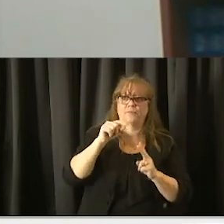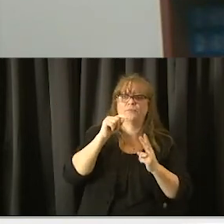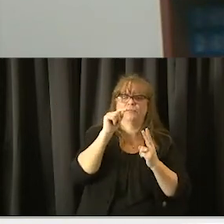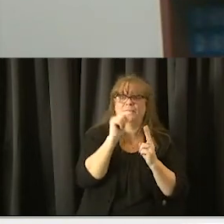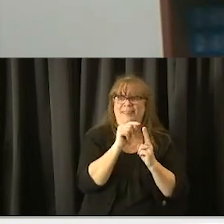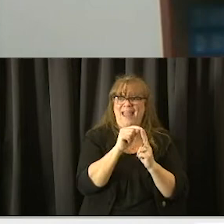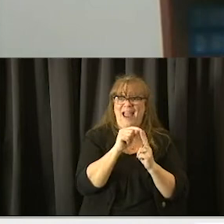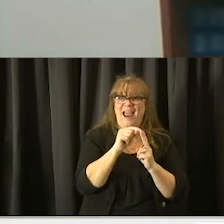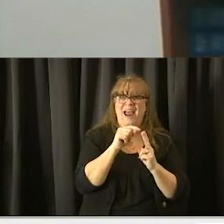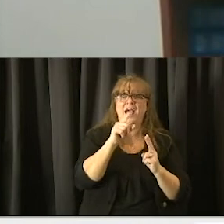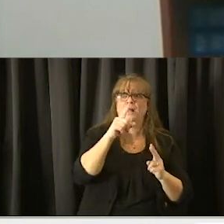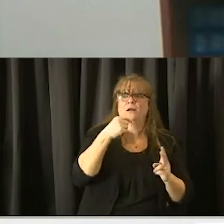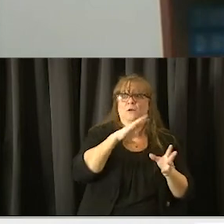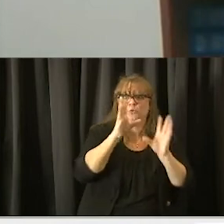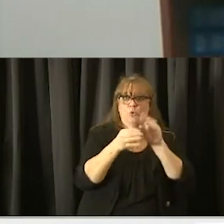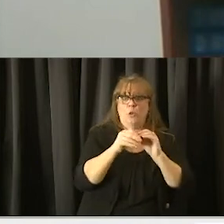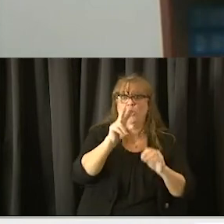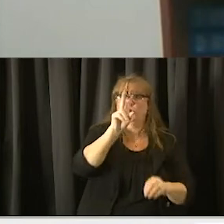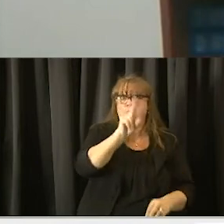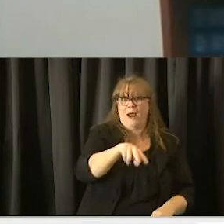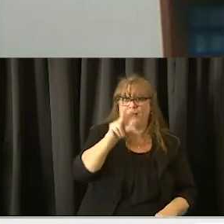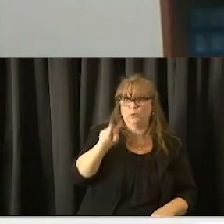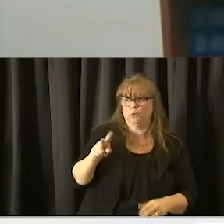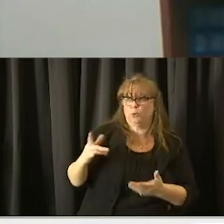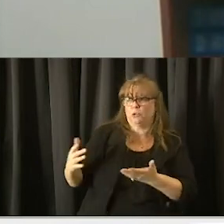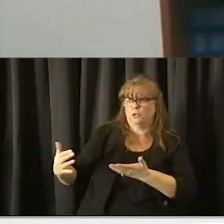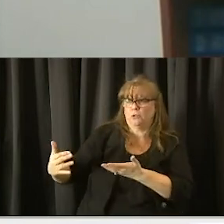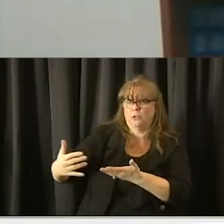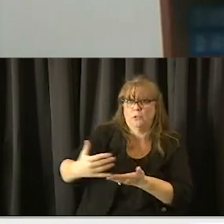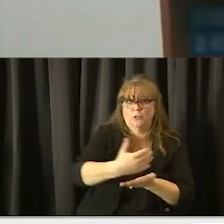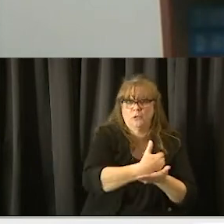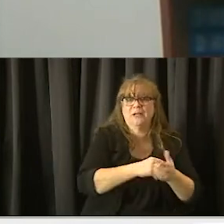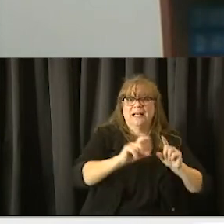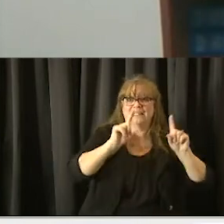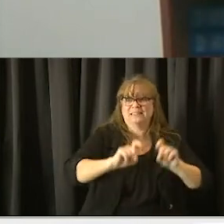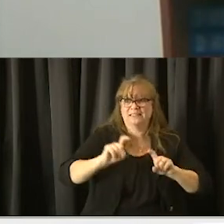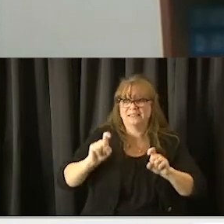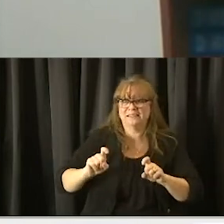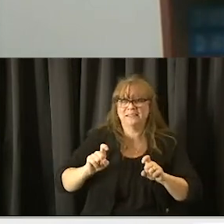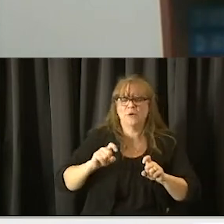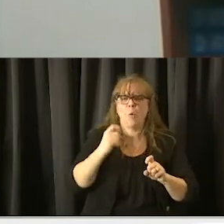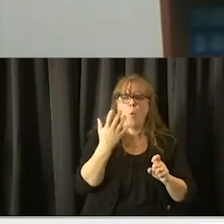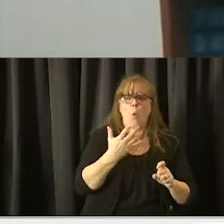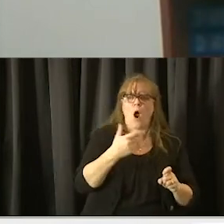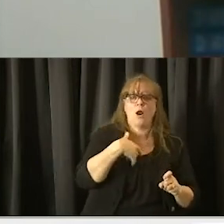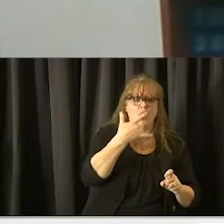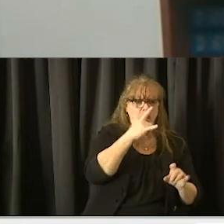the the sequencing um have you ruled out the variant in the other 22 suspected samples that